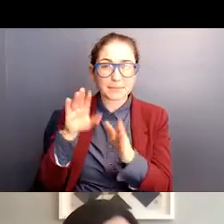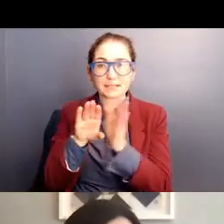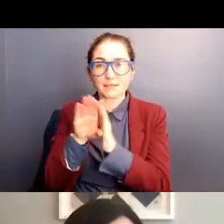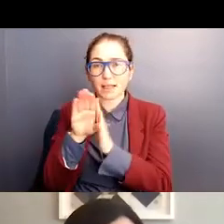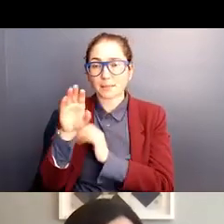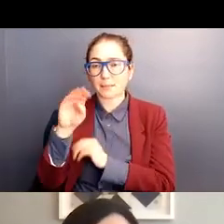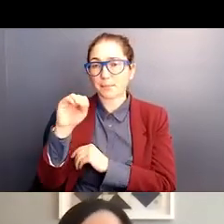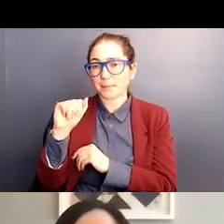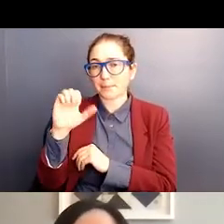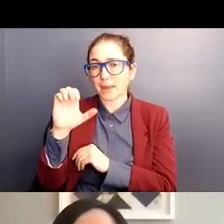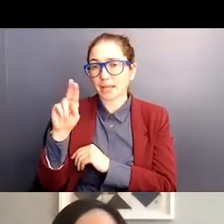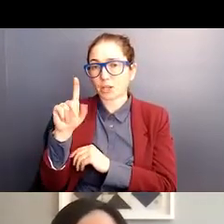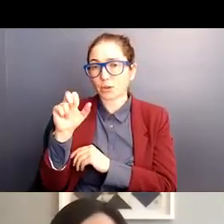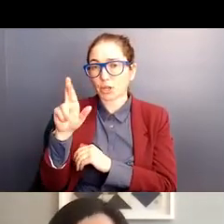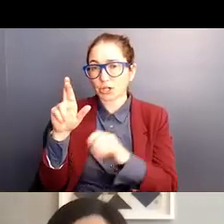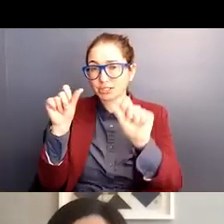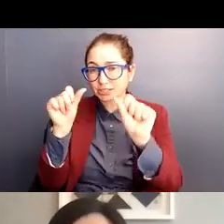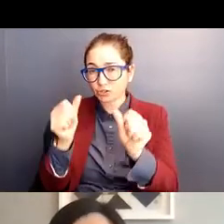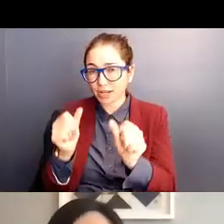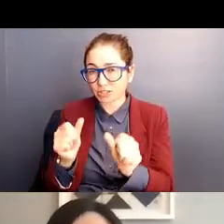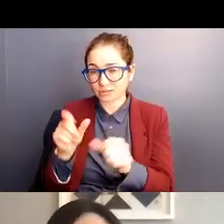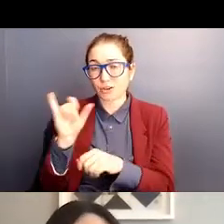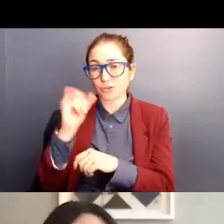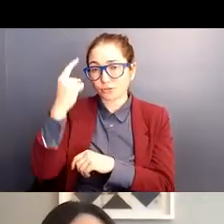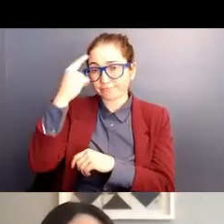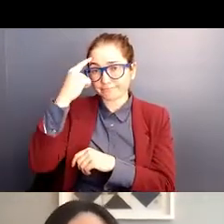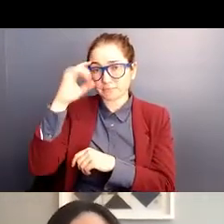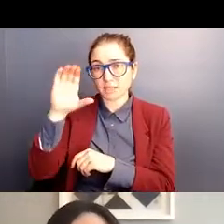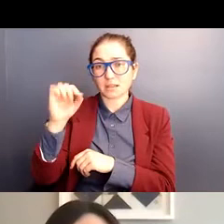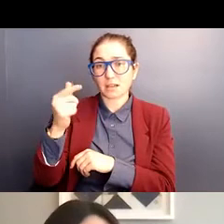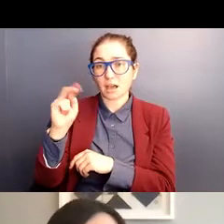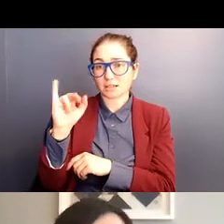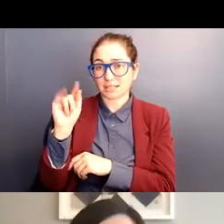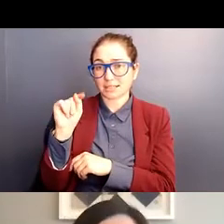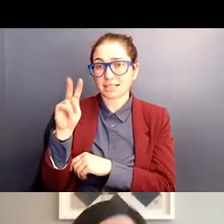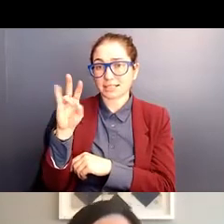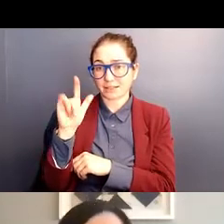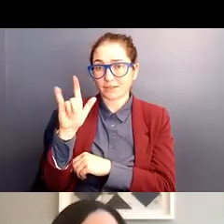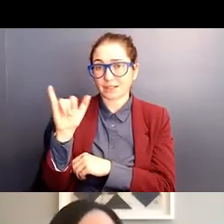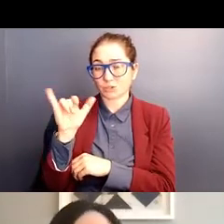degeneration, or cognitively, you could get dementia or other types